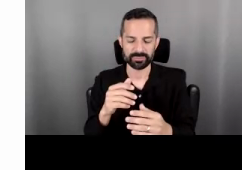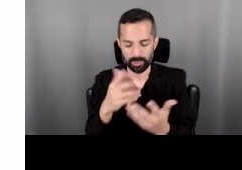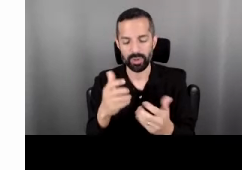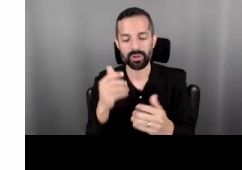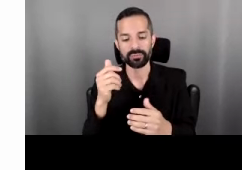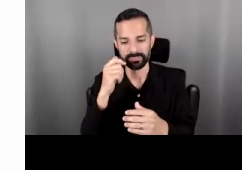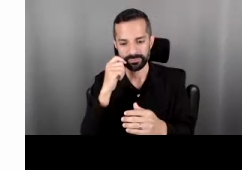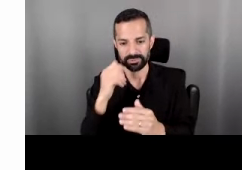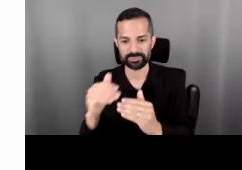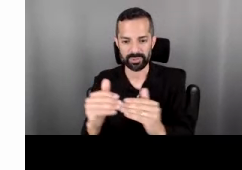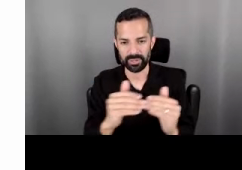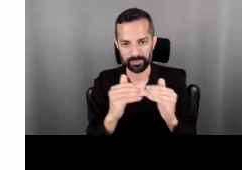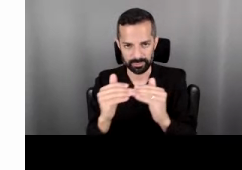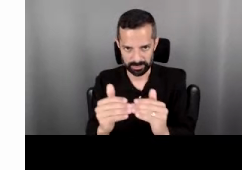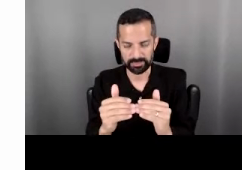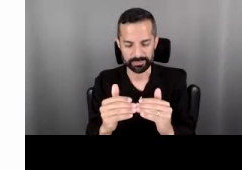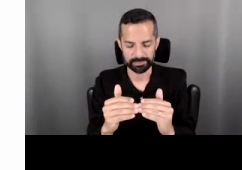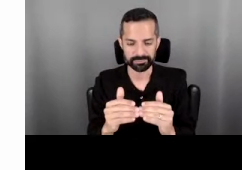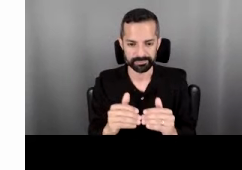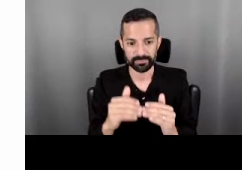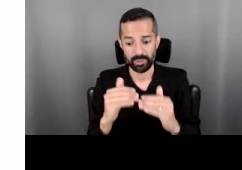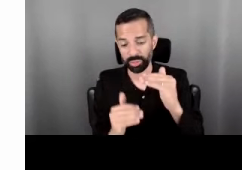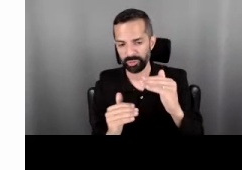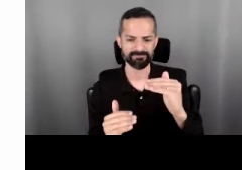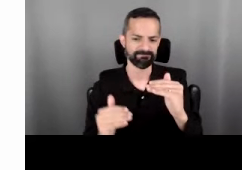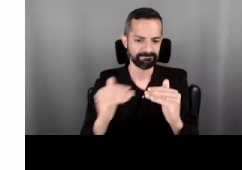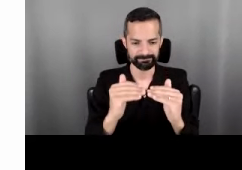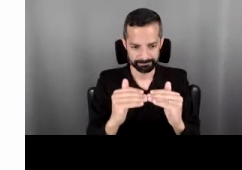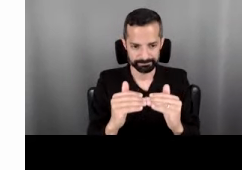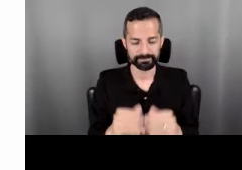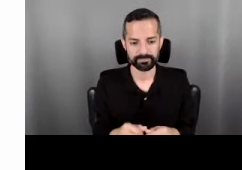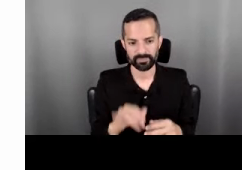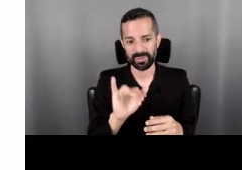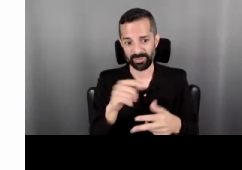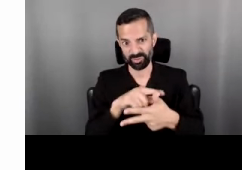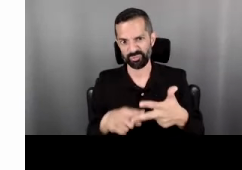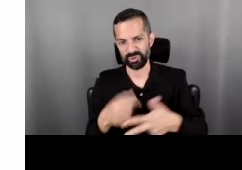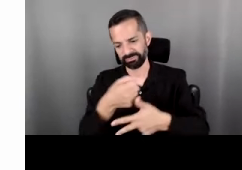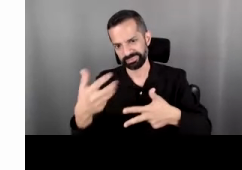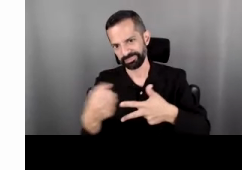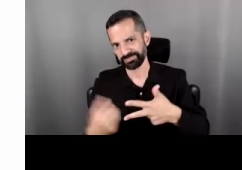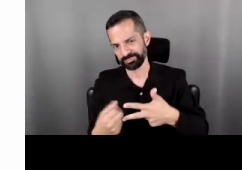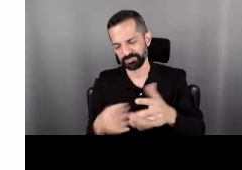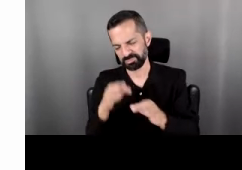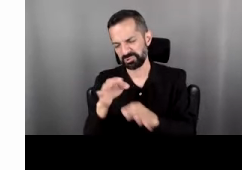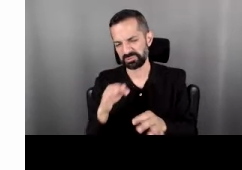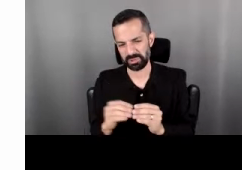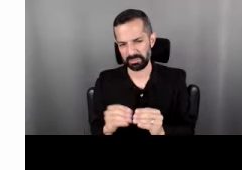more granularity to make a compelling case. And what I just want to emphasize here,